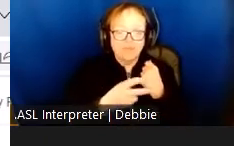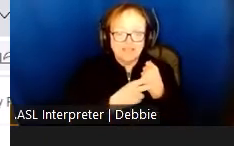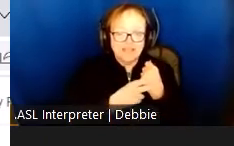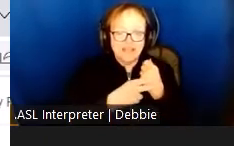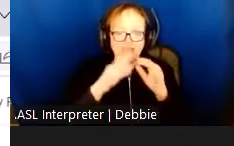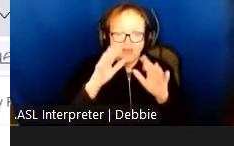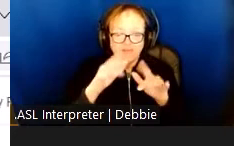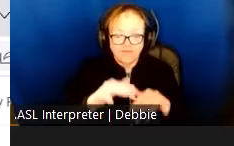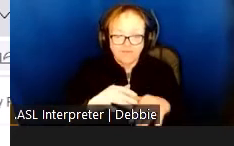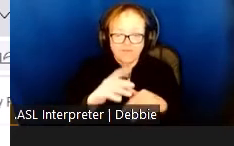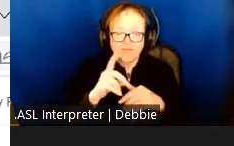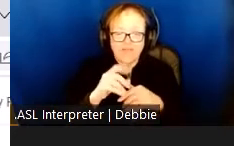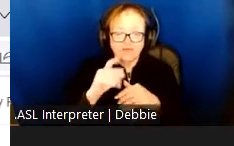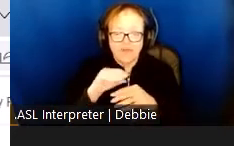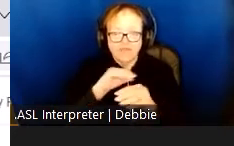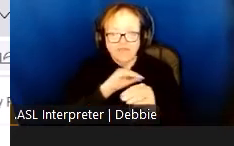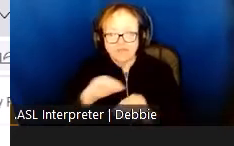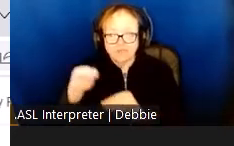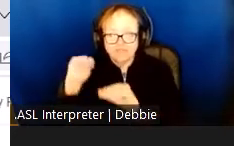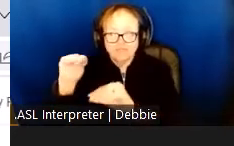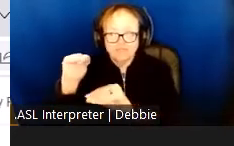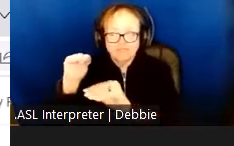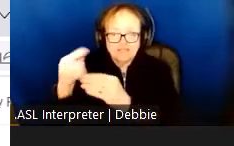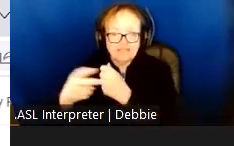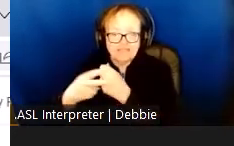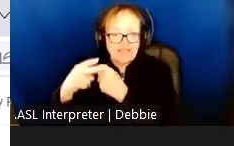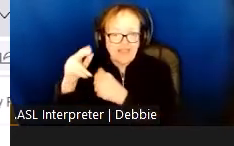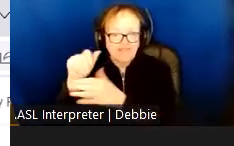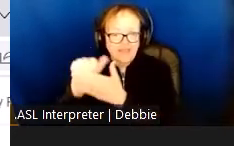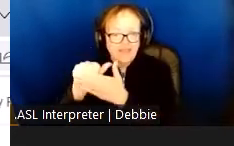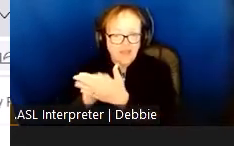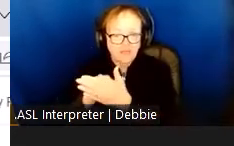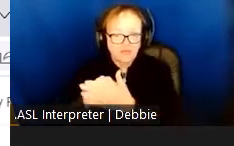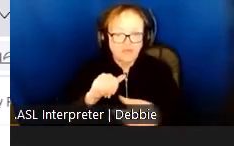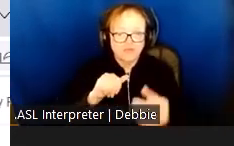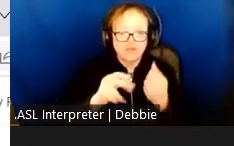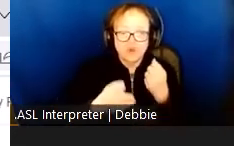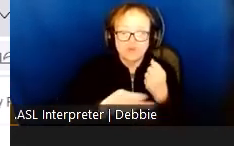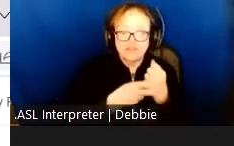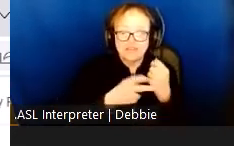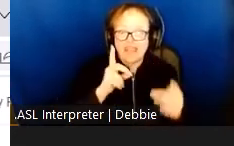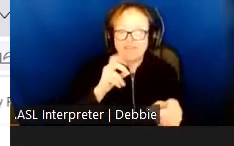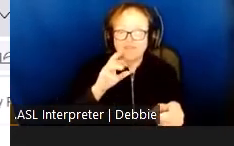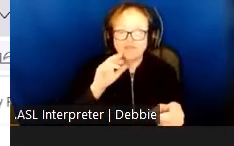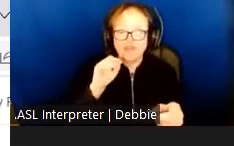your account. You must click Save Draft in order to have access to all of the necessary